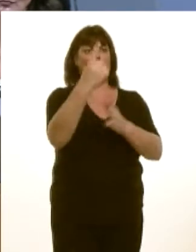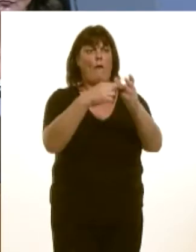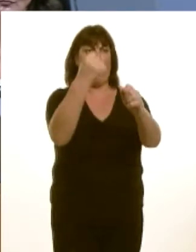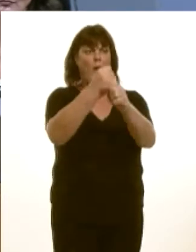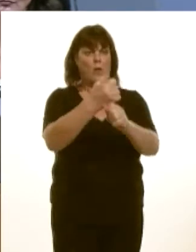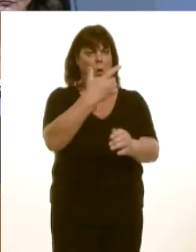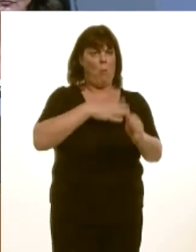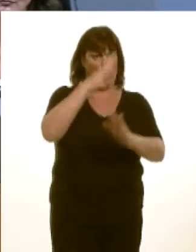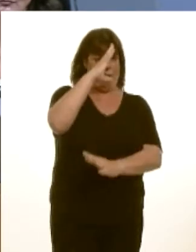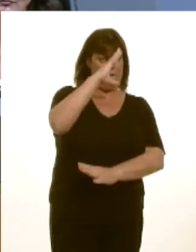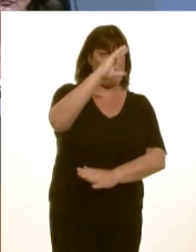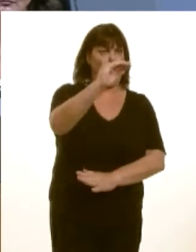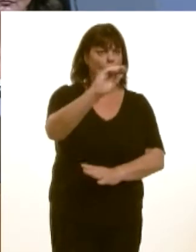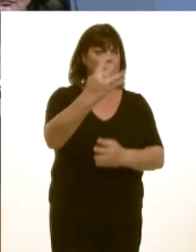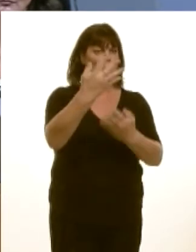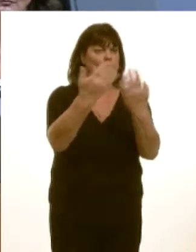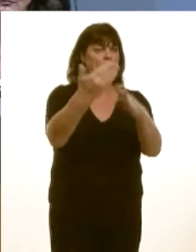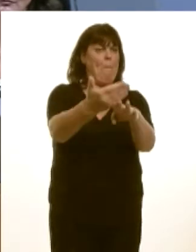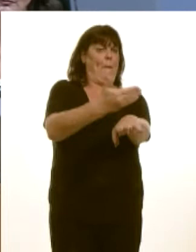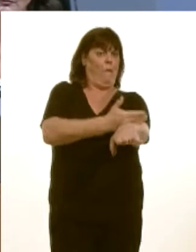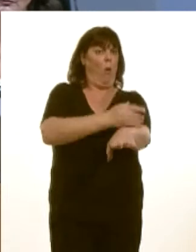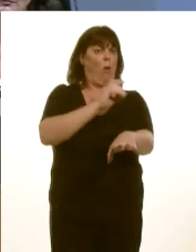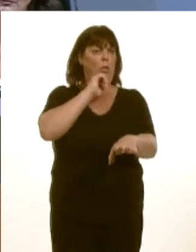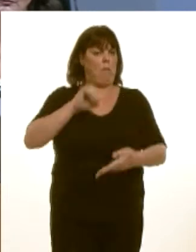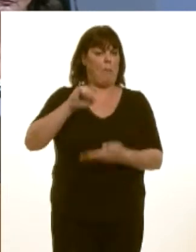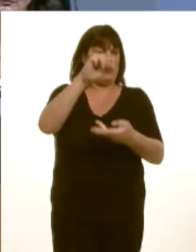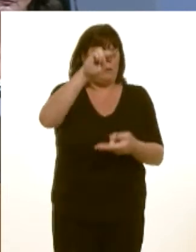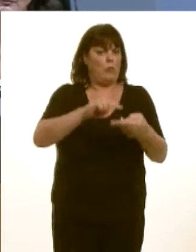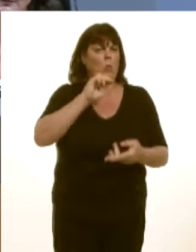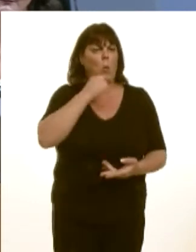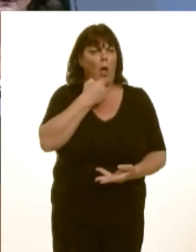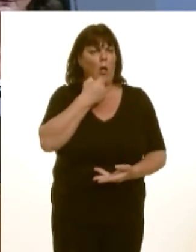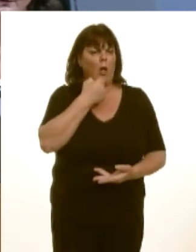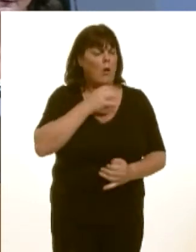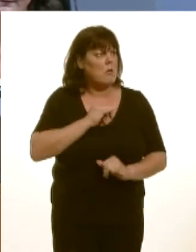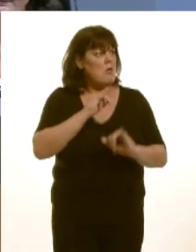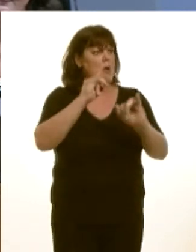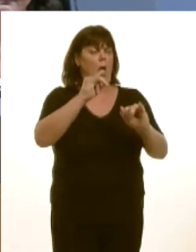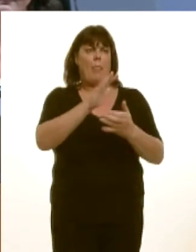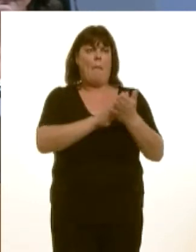Why was this undertaken in such a shambolic way, which has jeopardised 9,000 apprenticeship places here in Wales?